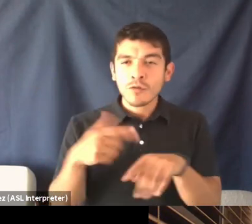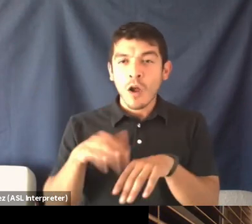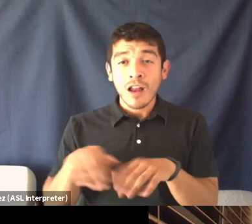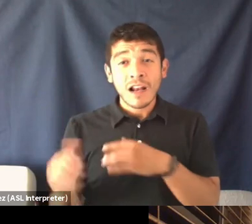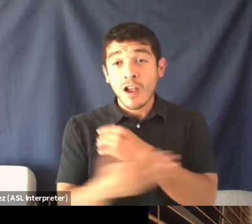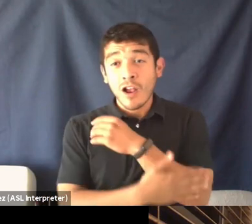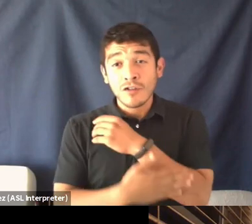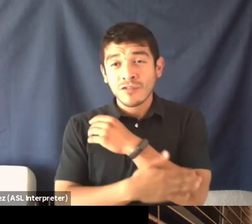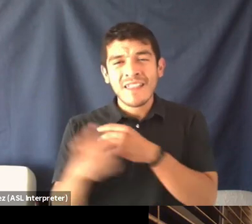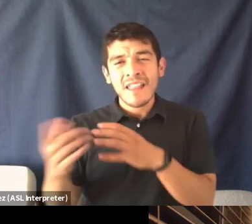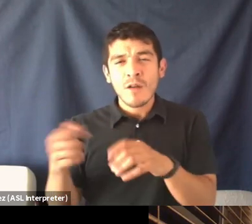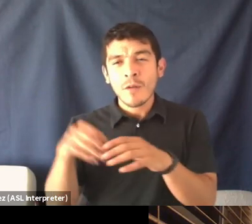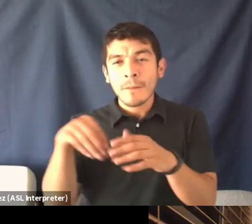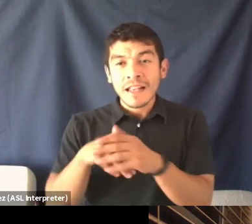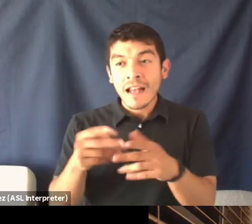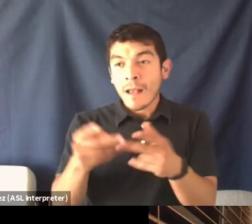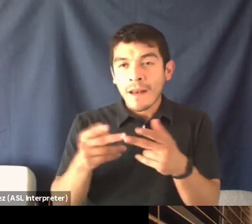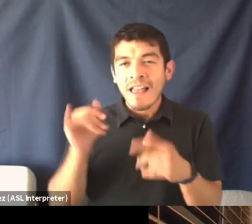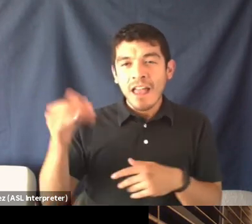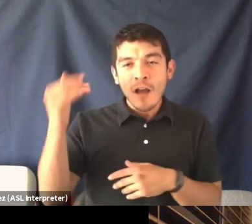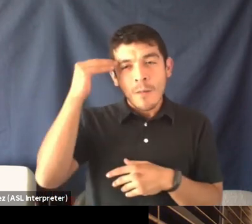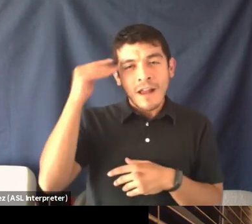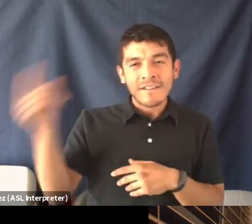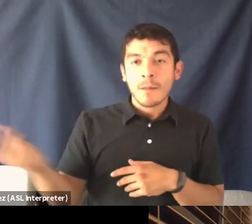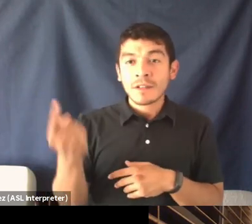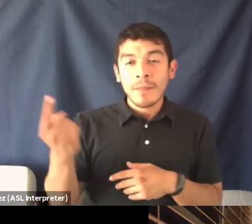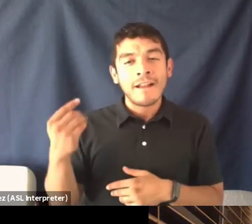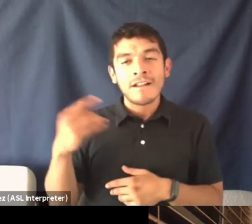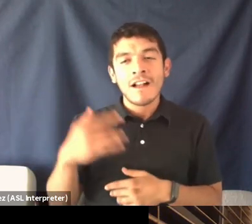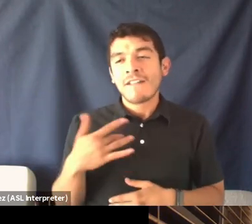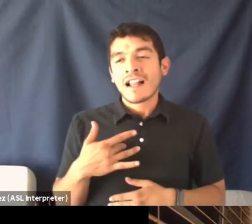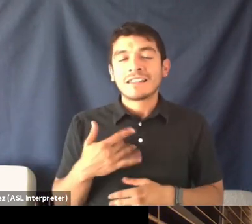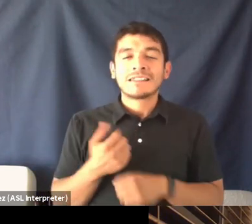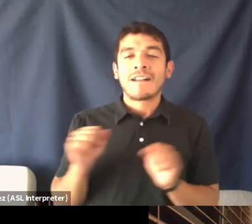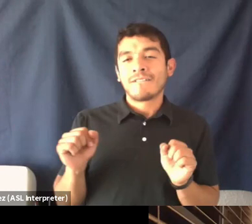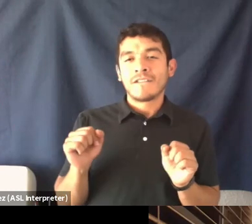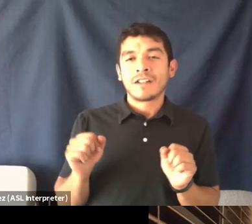They wanted to just be inside of a place that reminded them of something familiar. And I kind of initially wanted to explore the danger